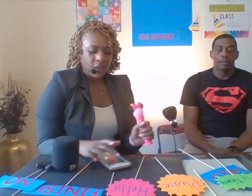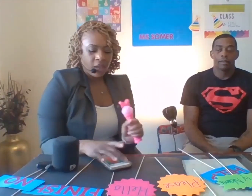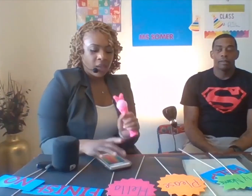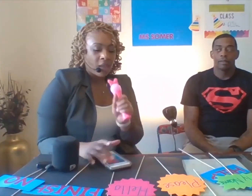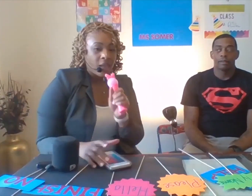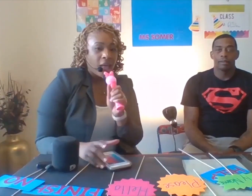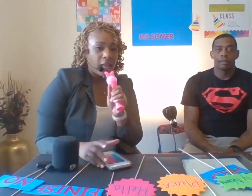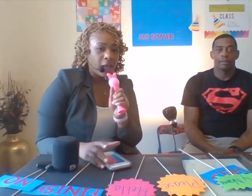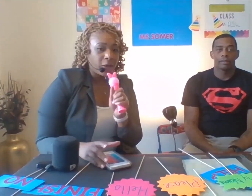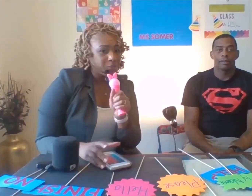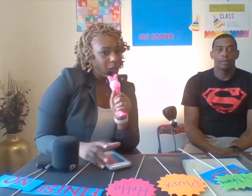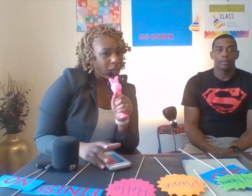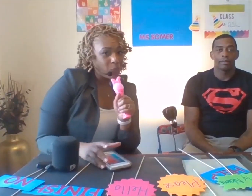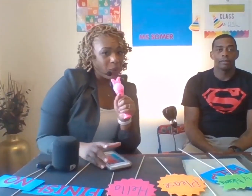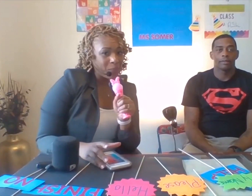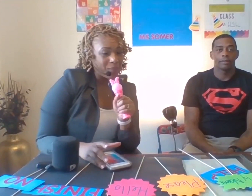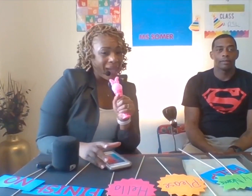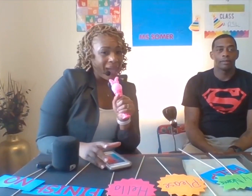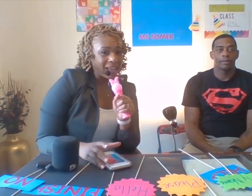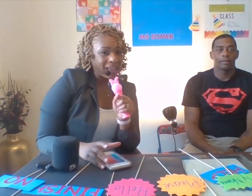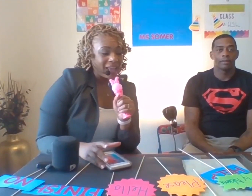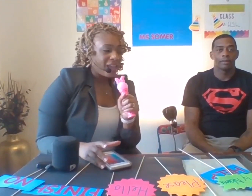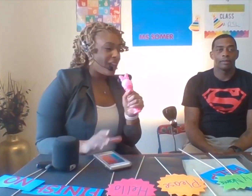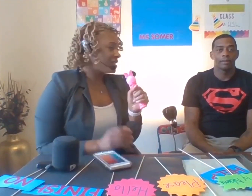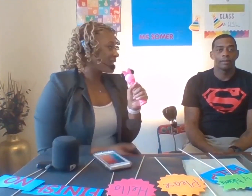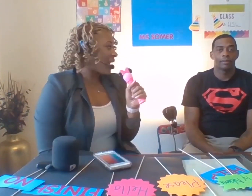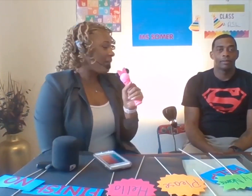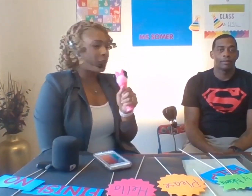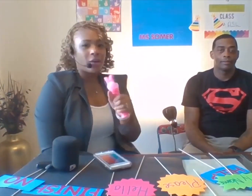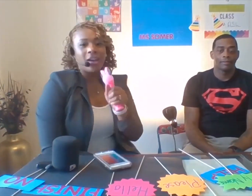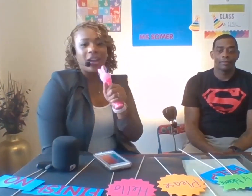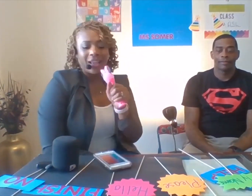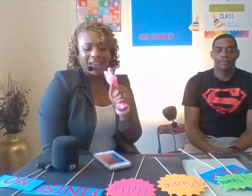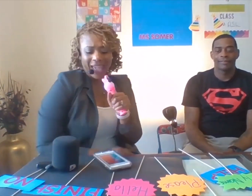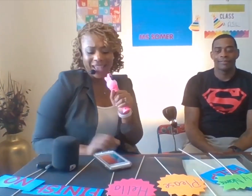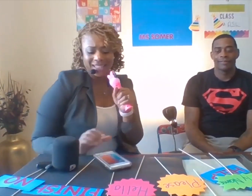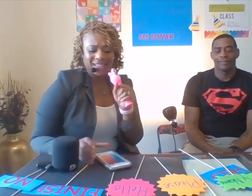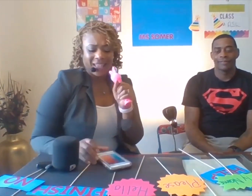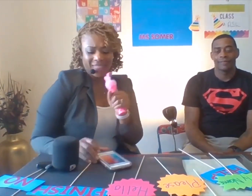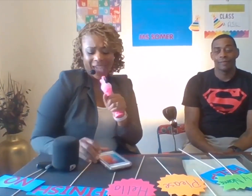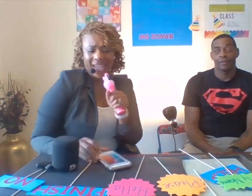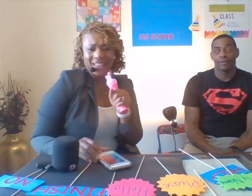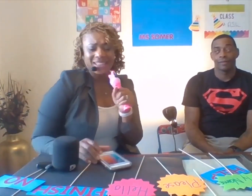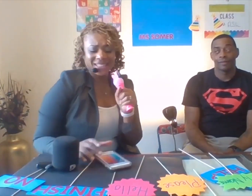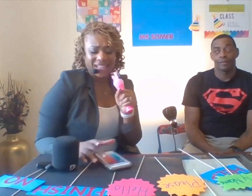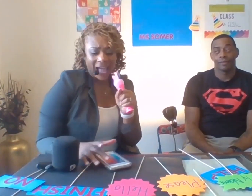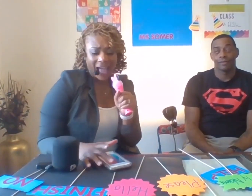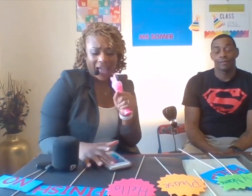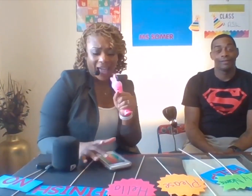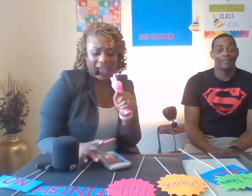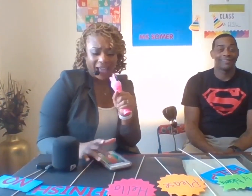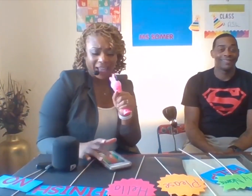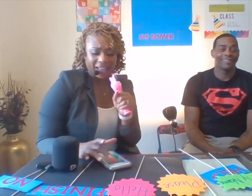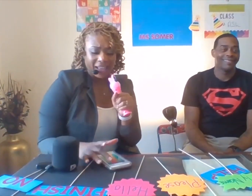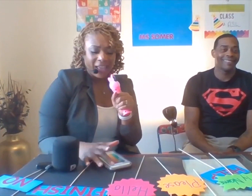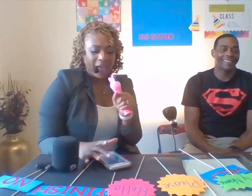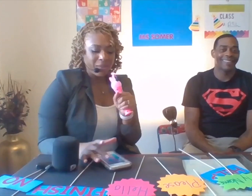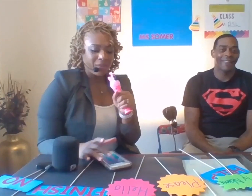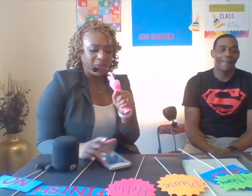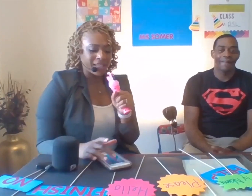hello and welcome back it's time for guests that sign how many of you guys